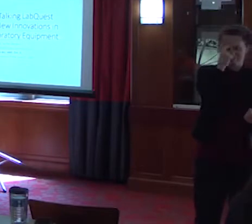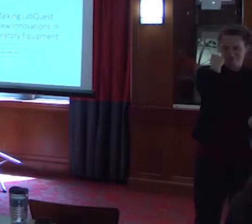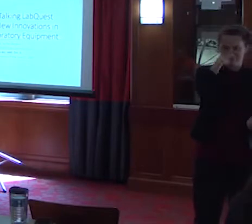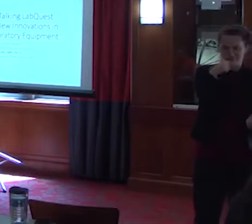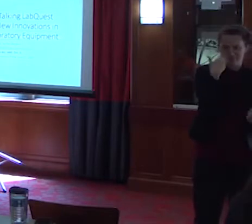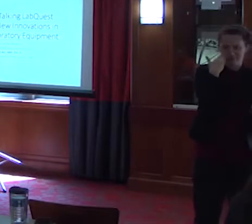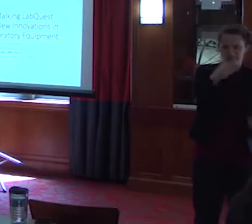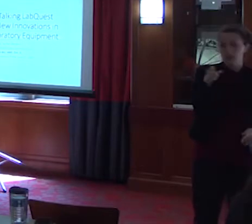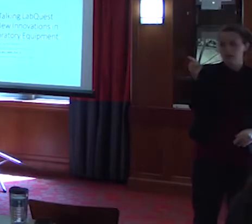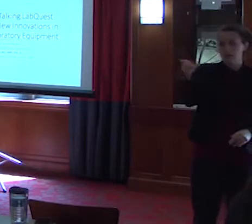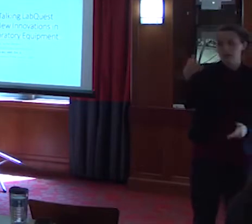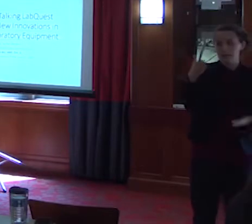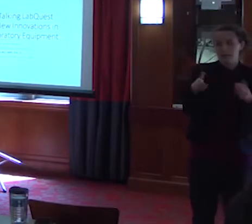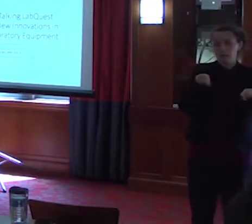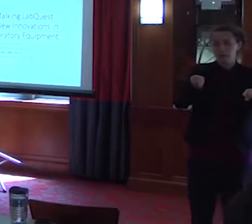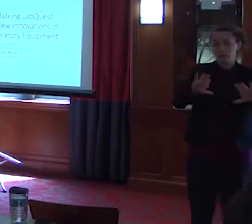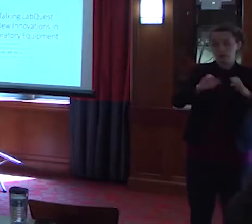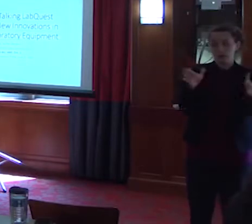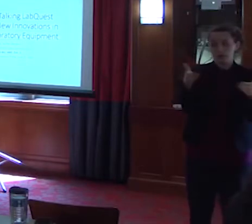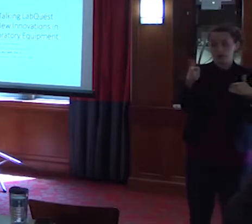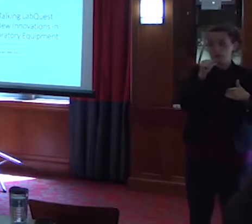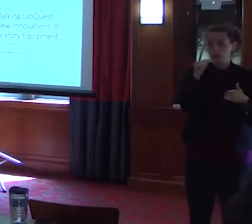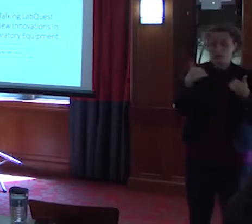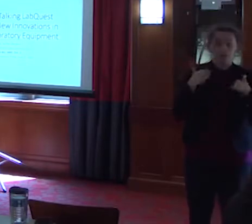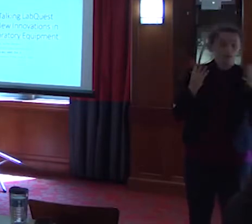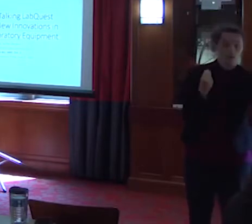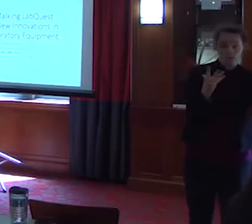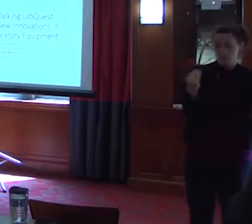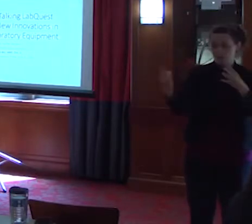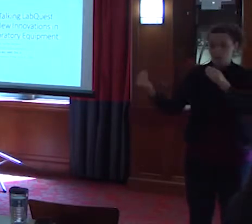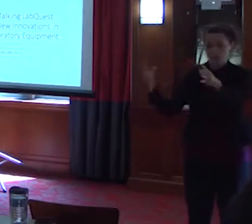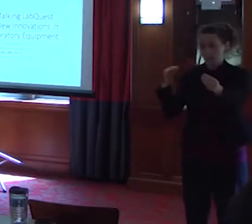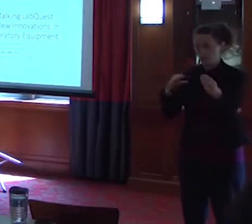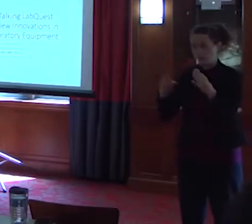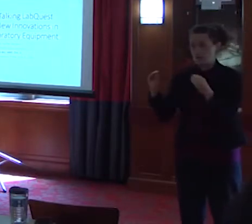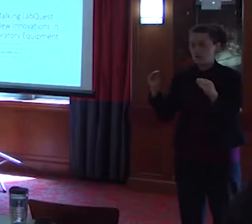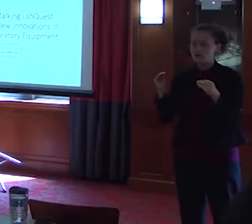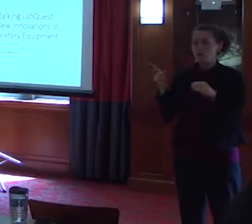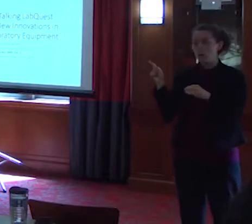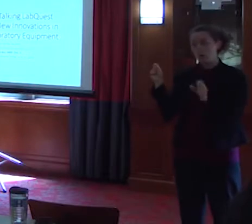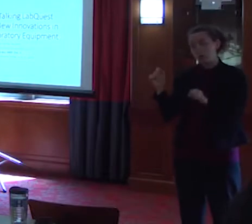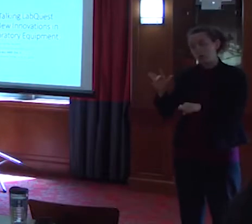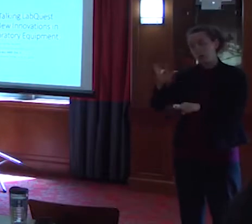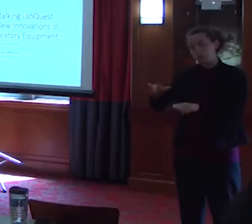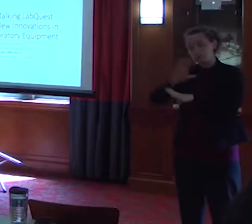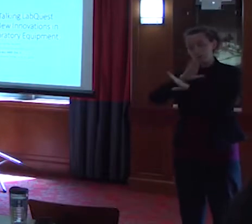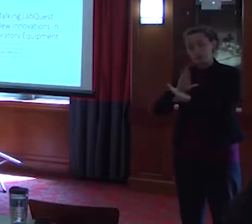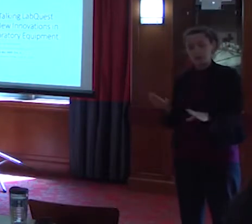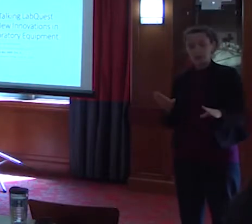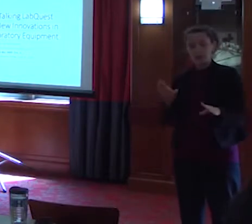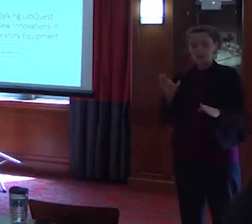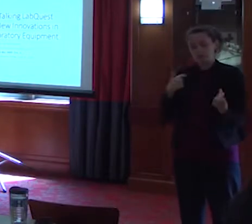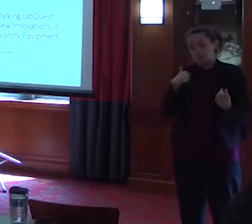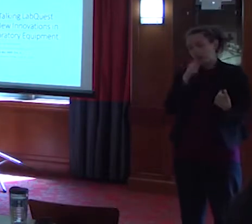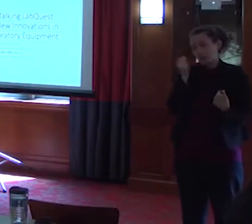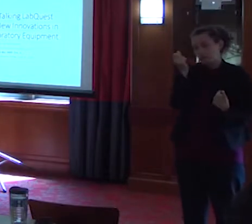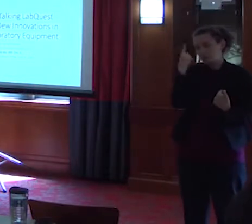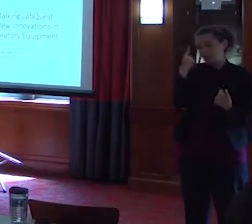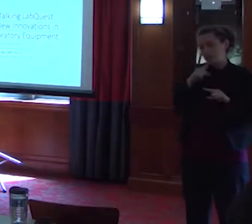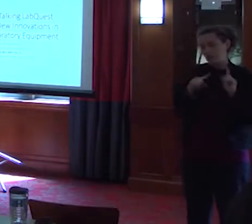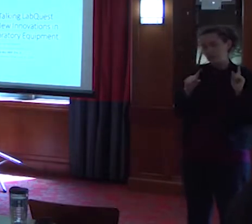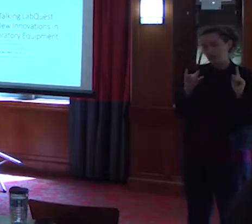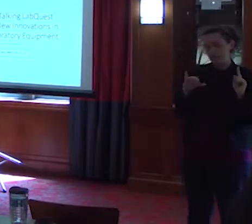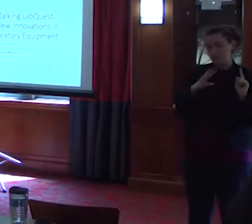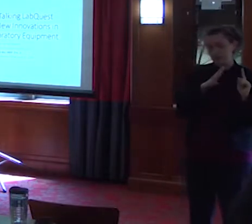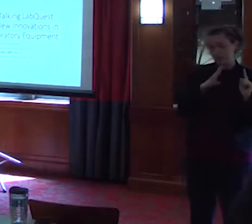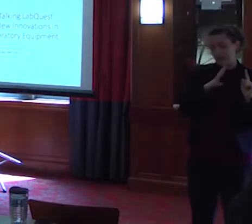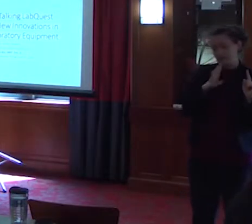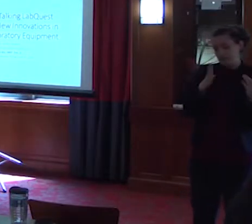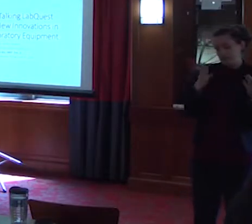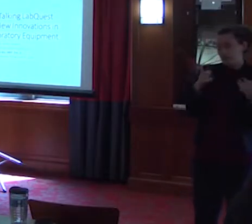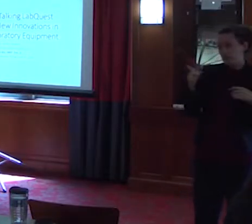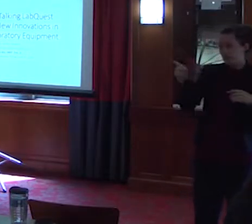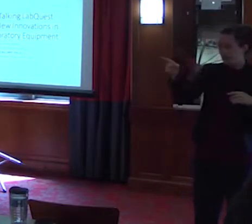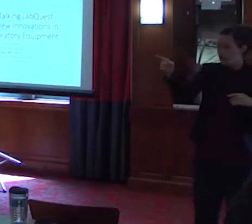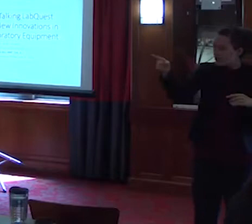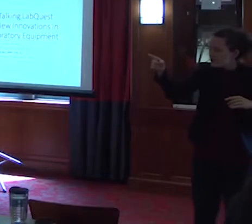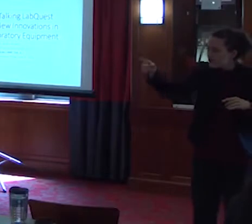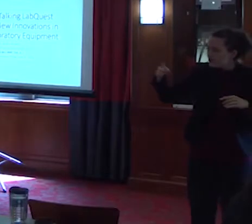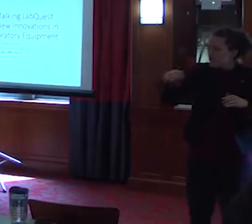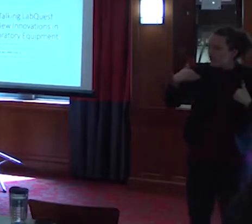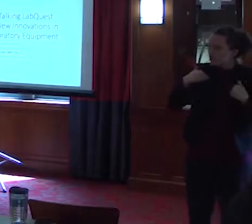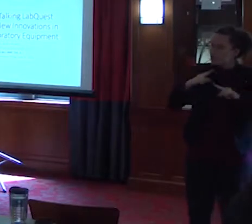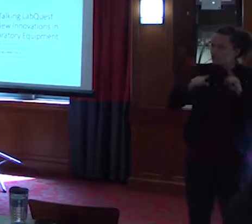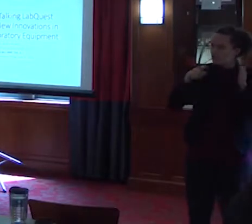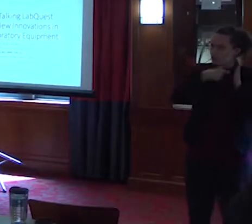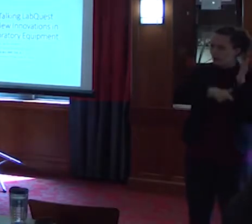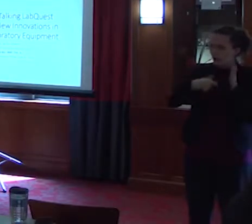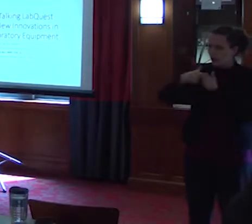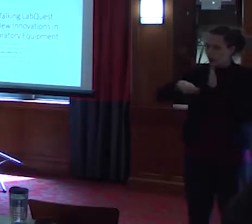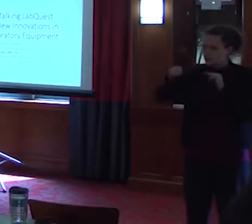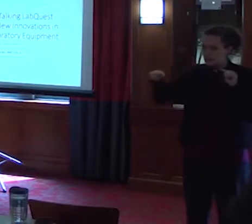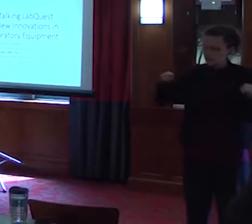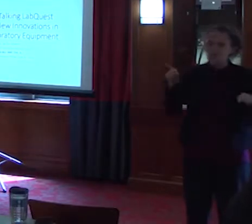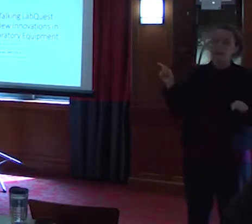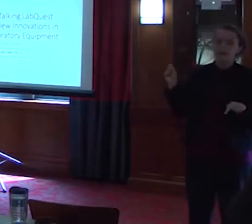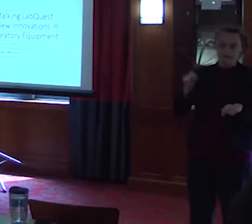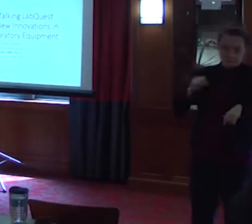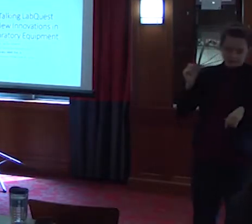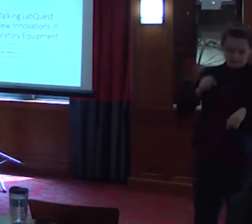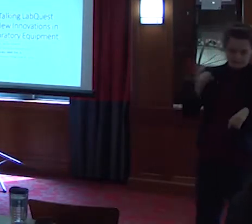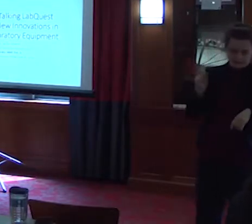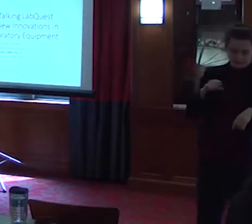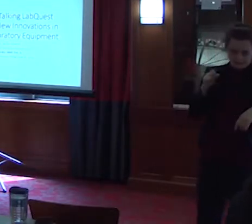in order to best move that out